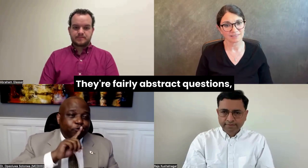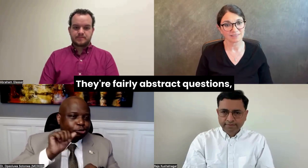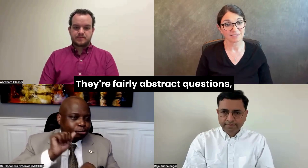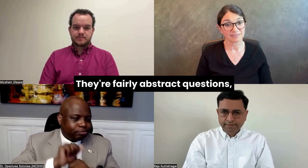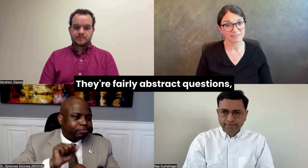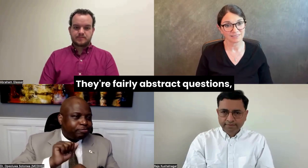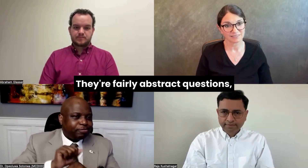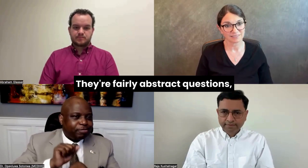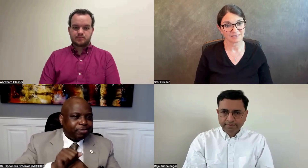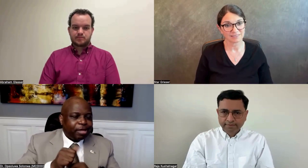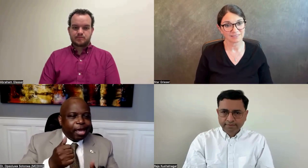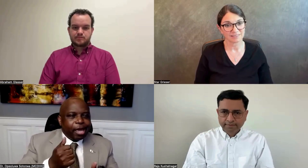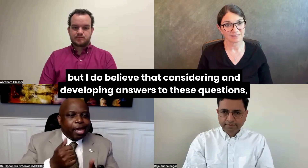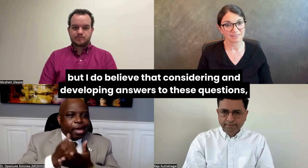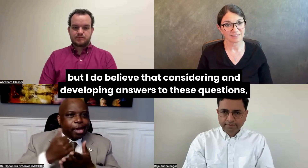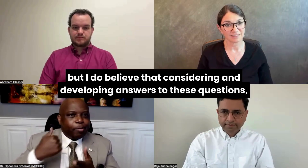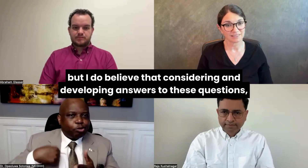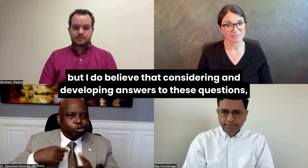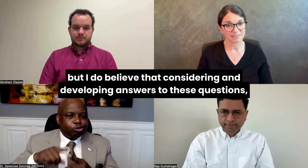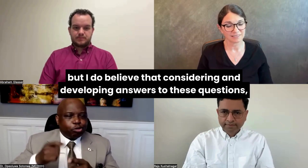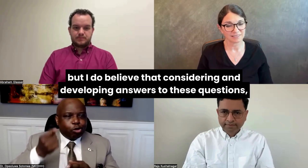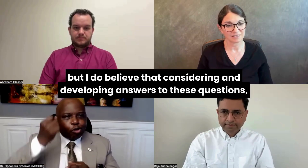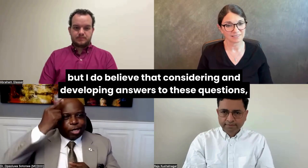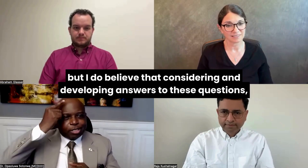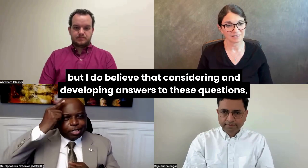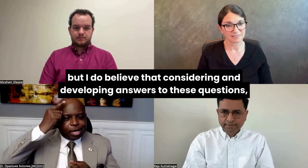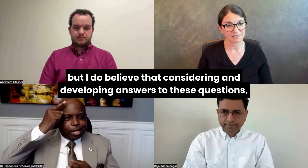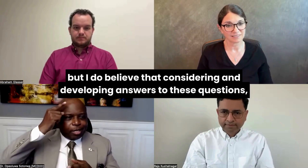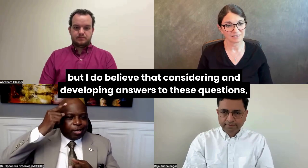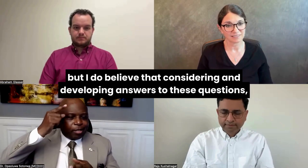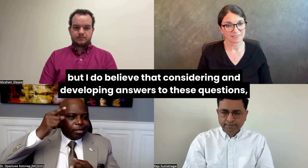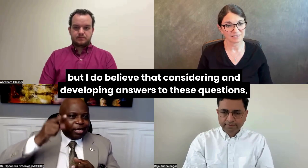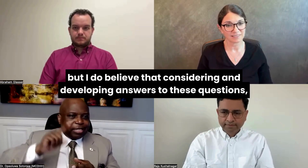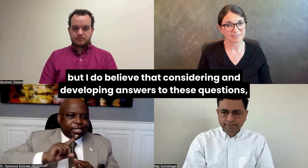but I do believe that considering and developing answers to these questions,